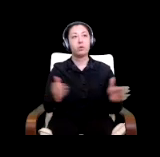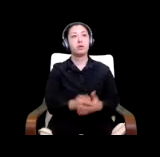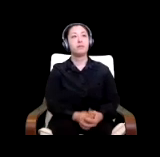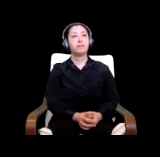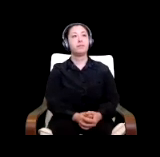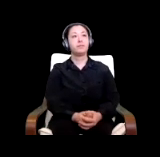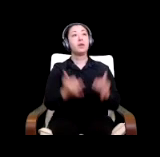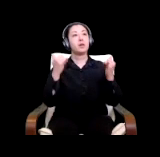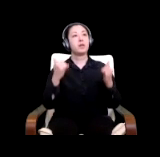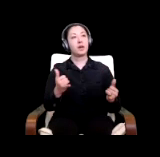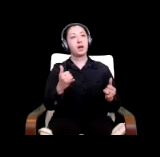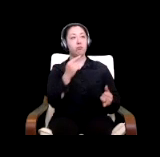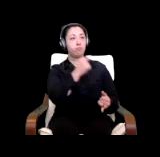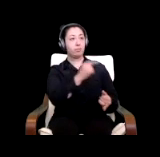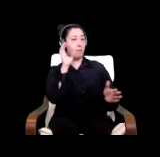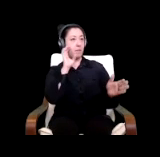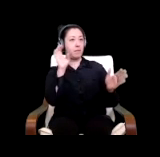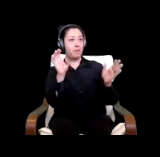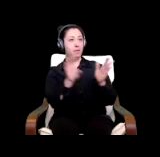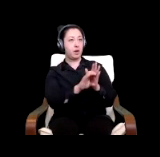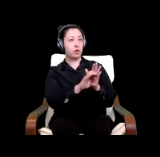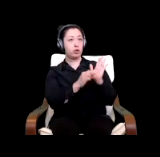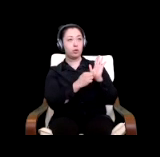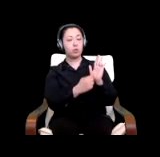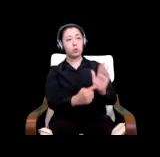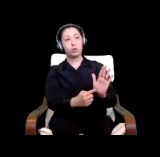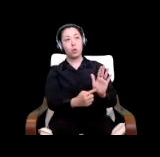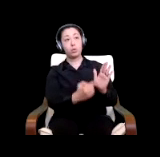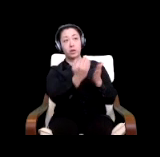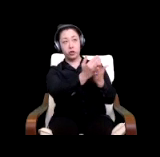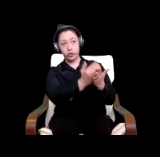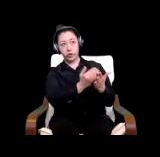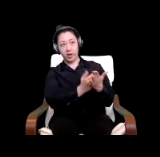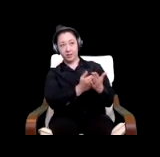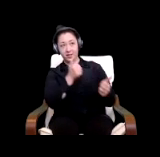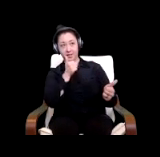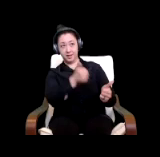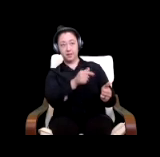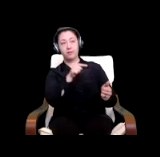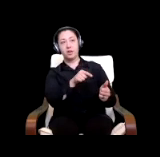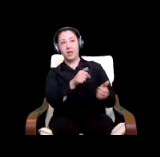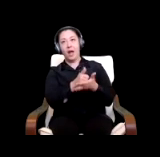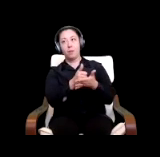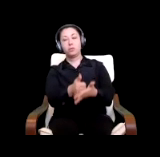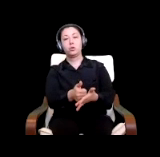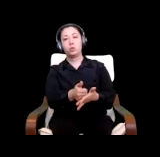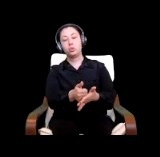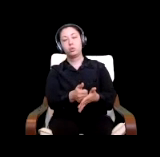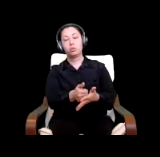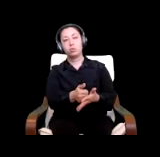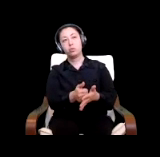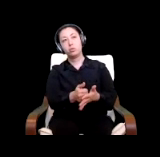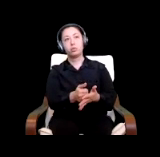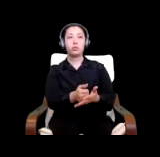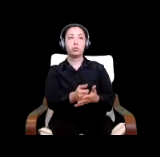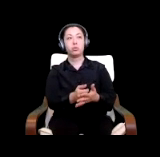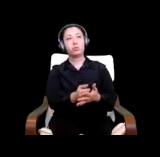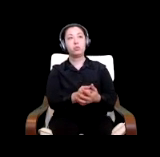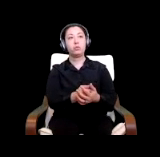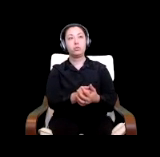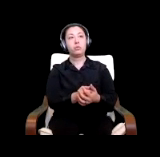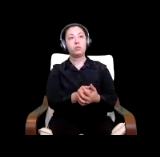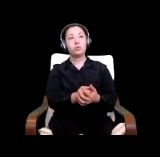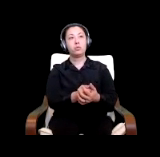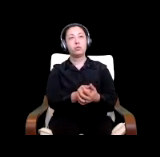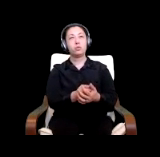This is a picture of the checklist itself. So this helps put it into context. As you